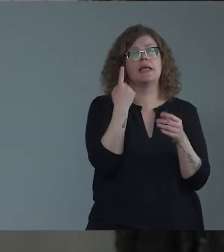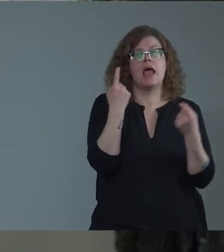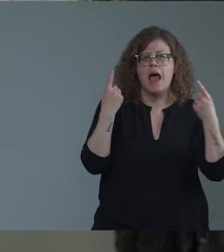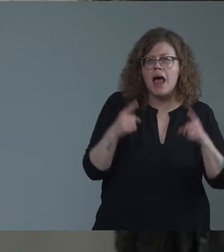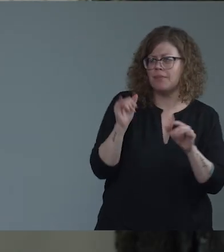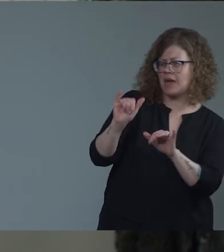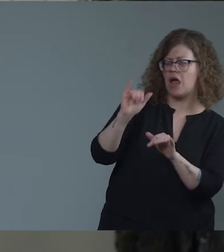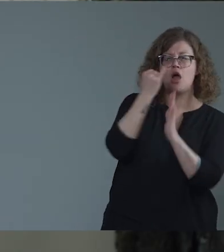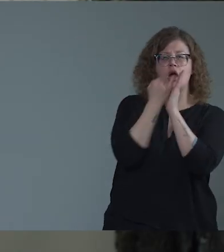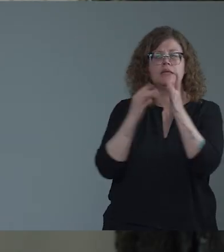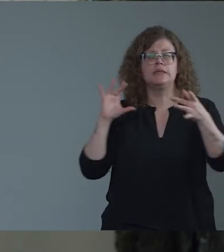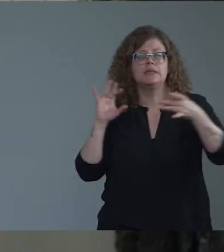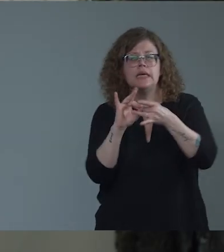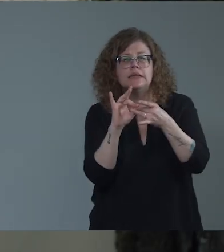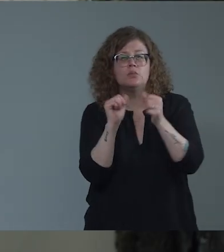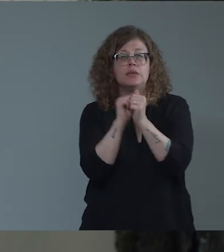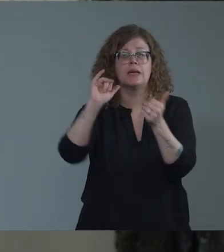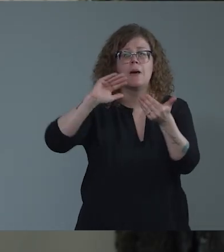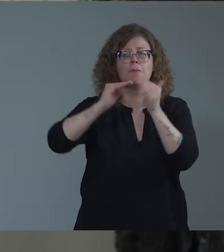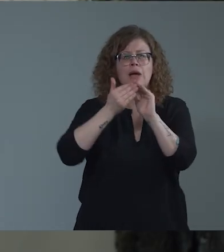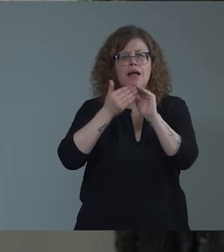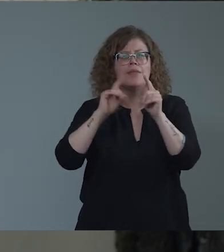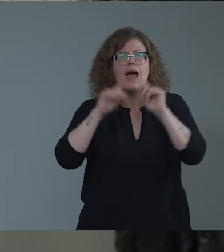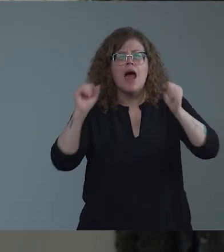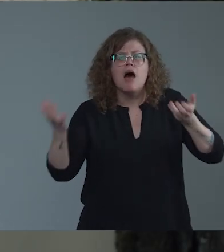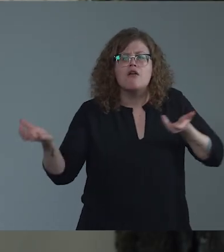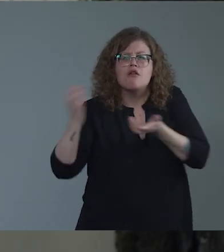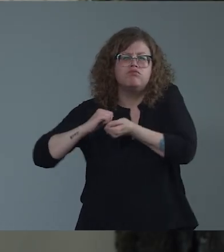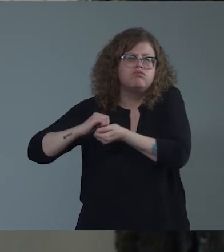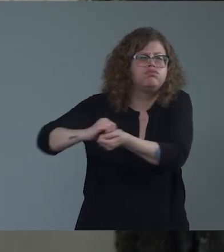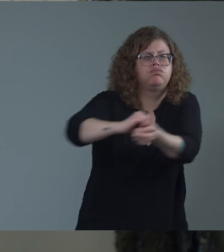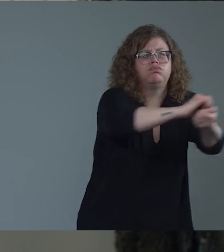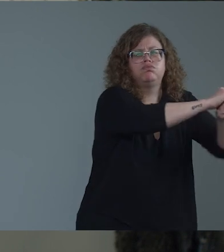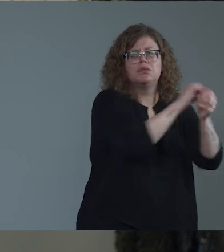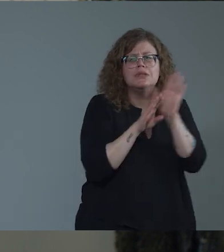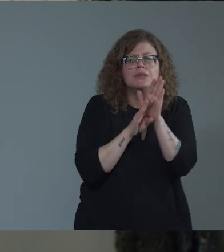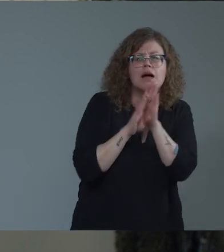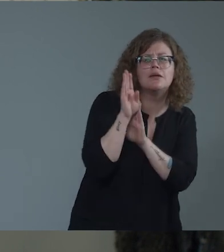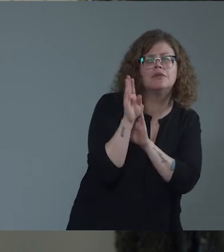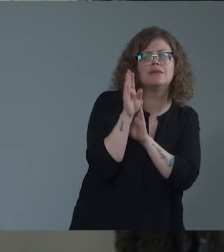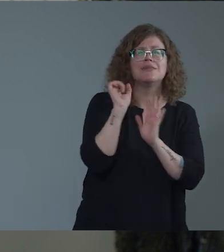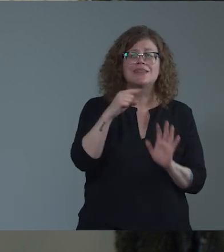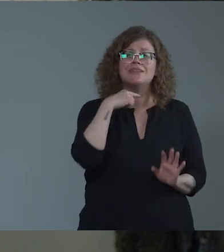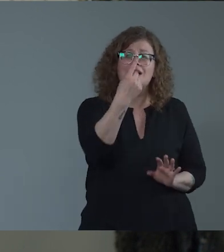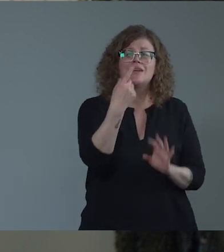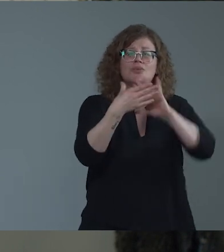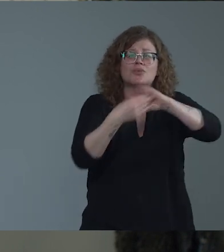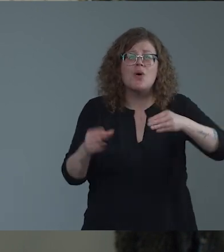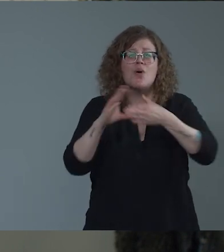Both artists and community like to initiate projects because there is something really special